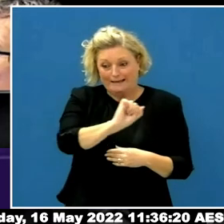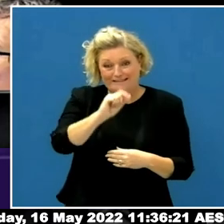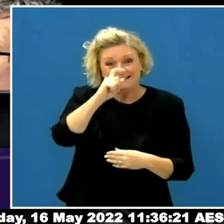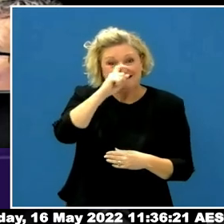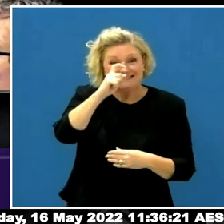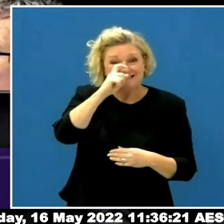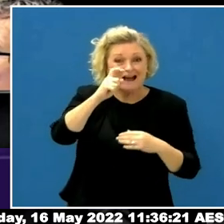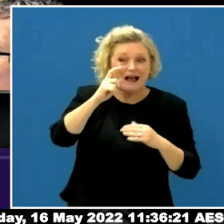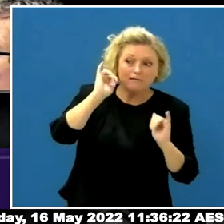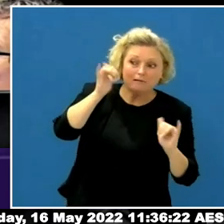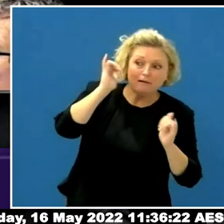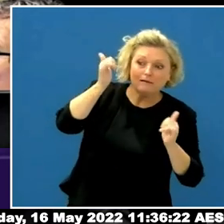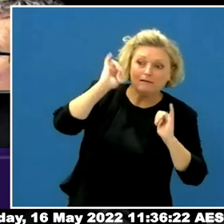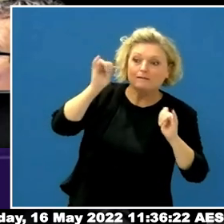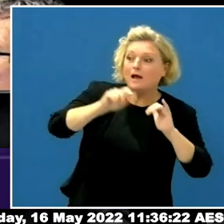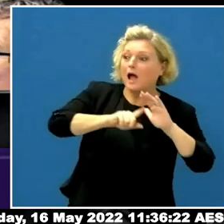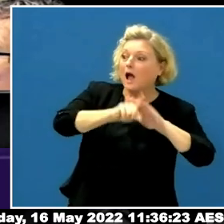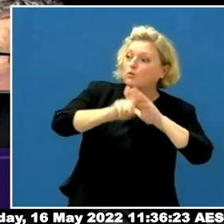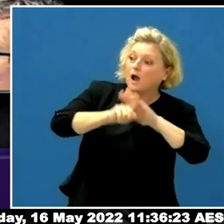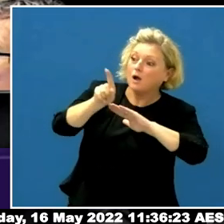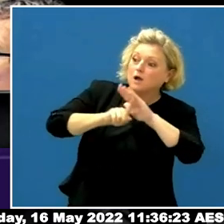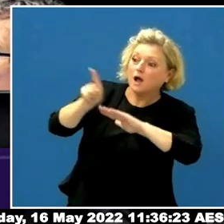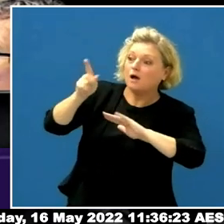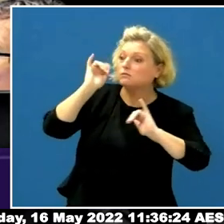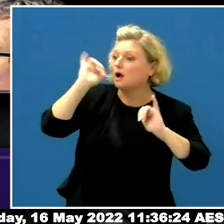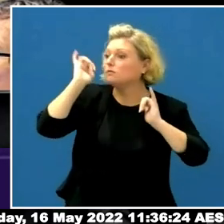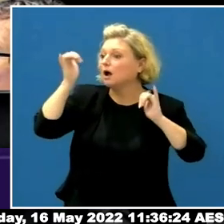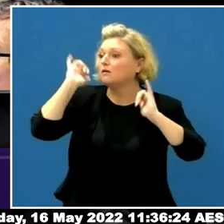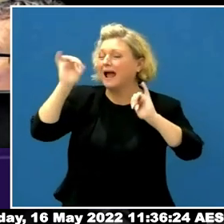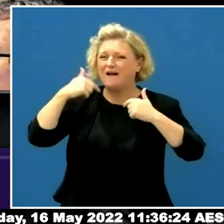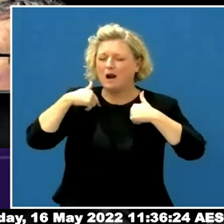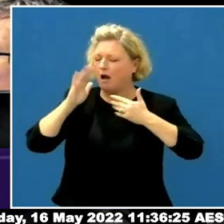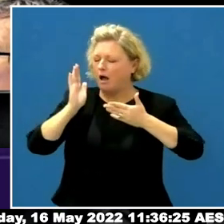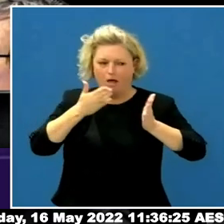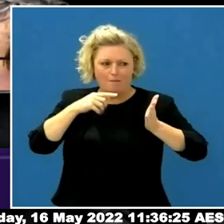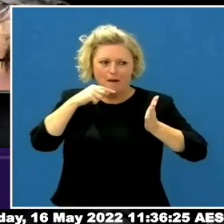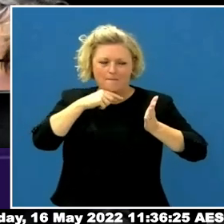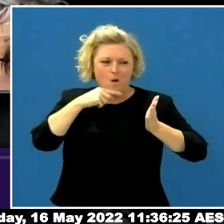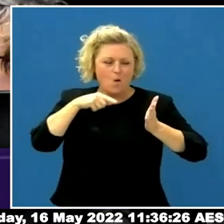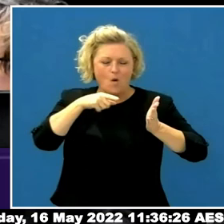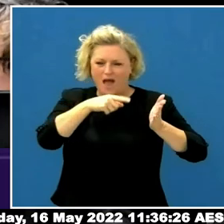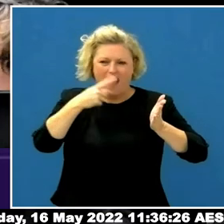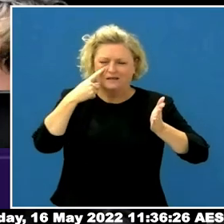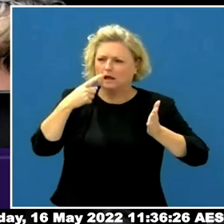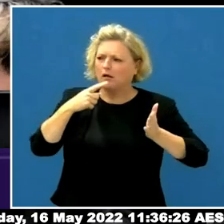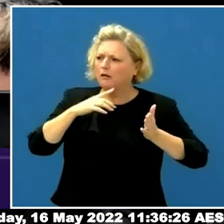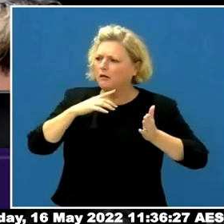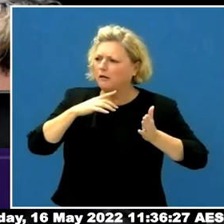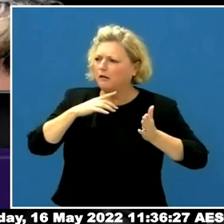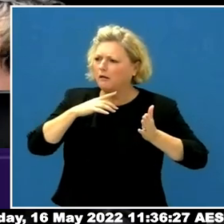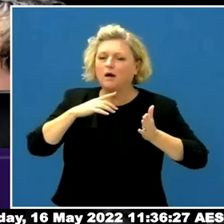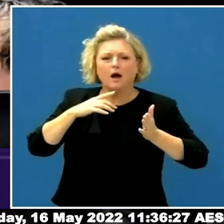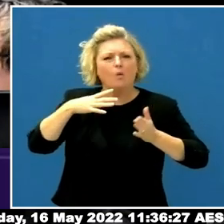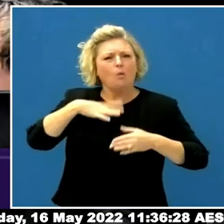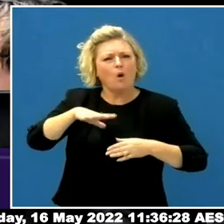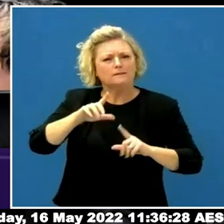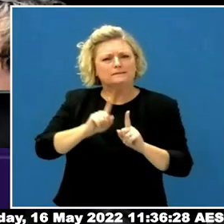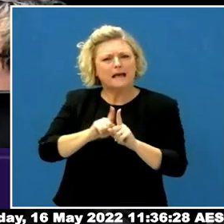stages there I would watch him and he would see her go out and come back and I used to think to myself, is he thinking, "Well, why can't I do that?"